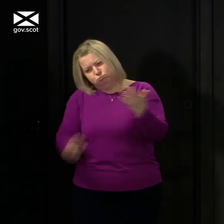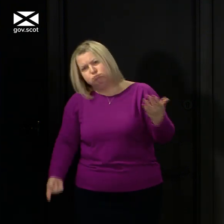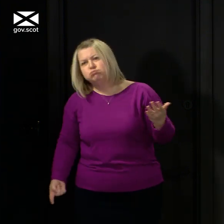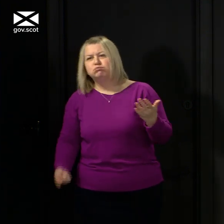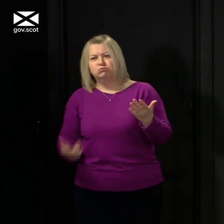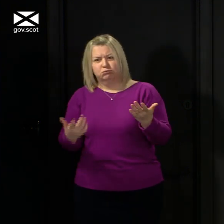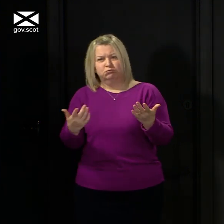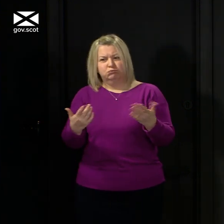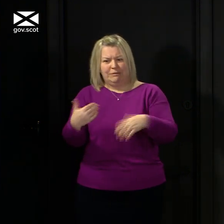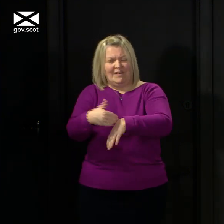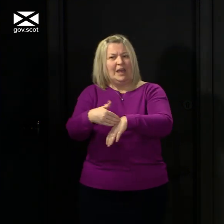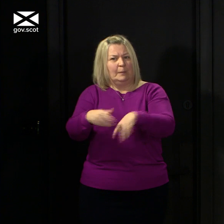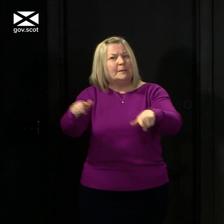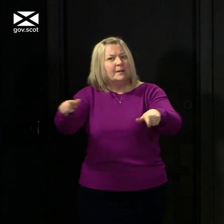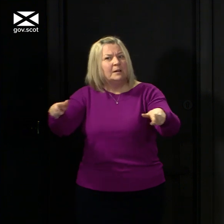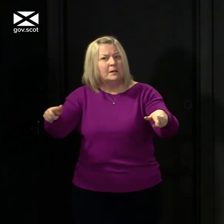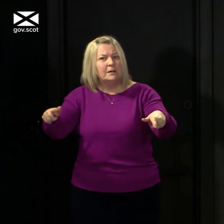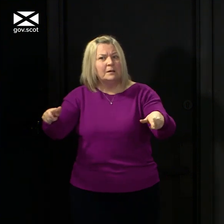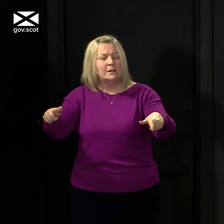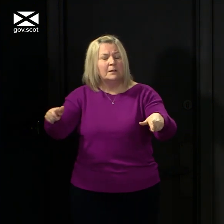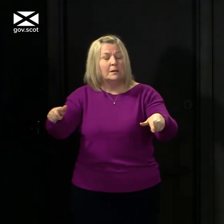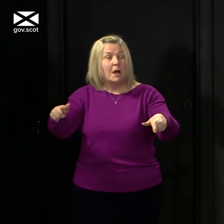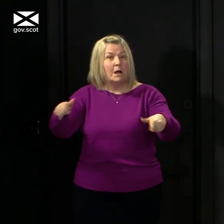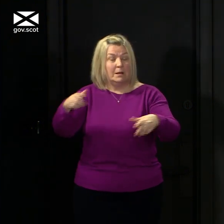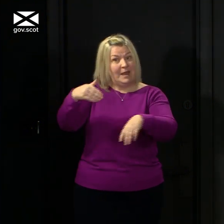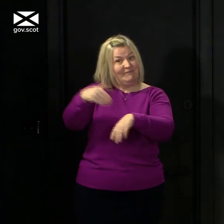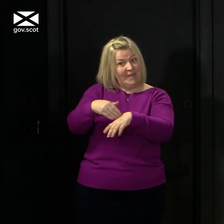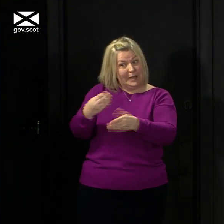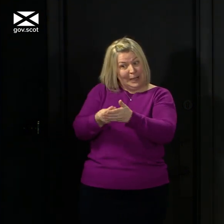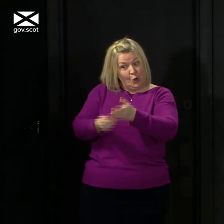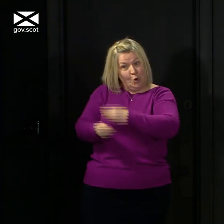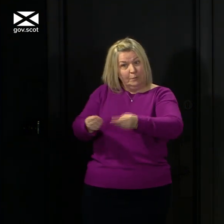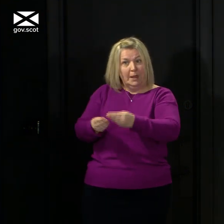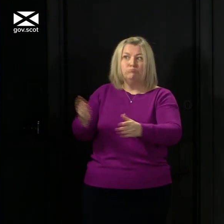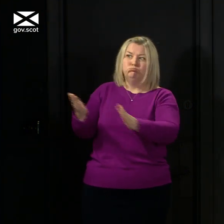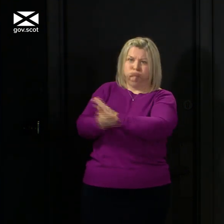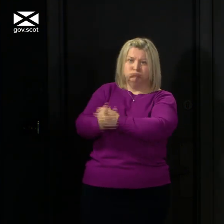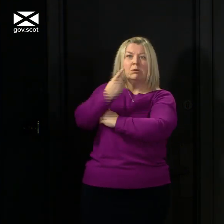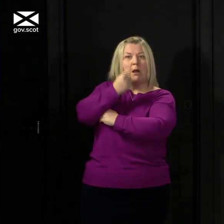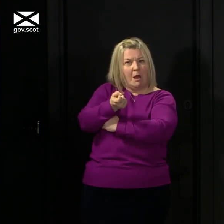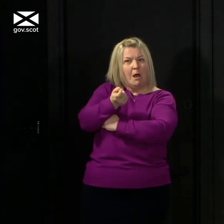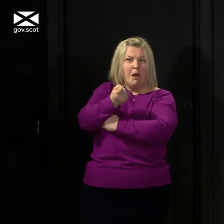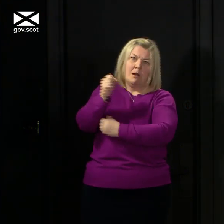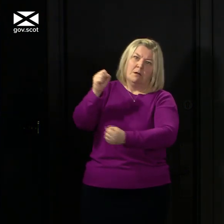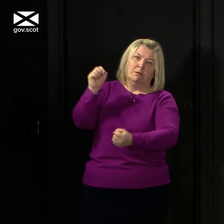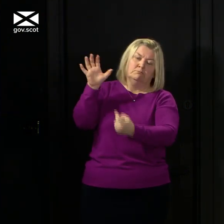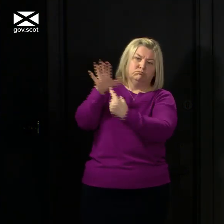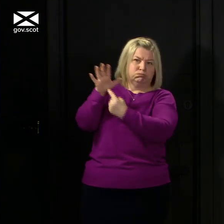the impact on the economy is absolutely significant and will become more and more significant.